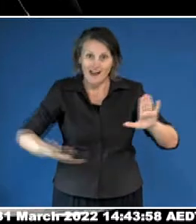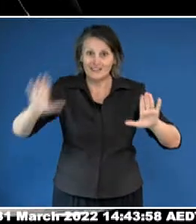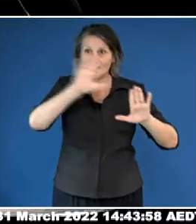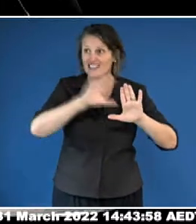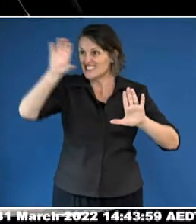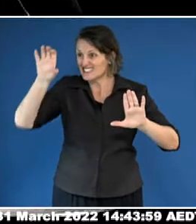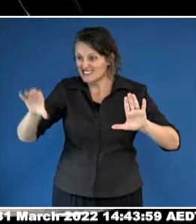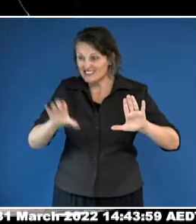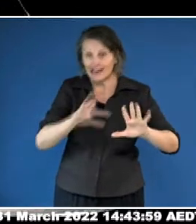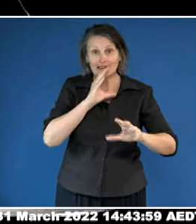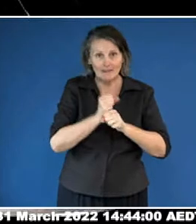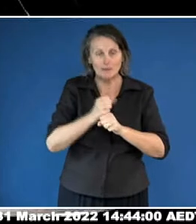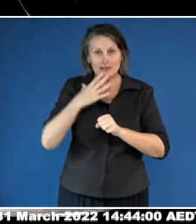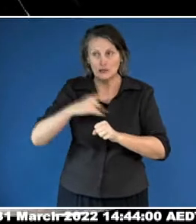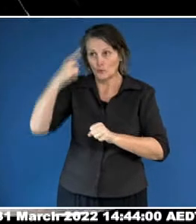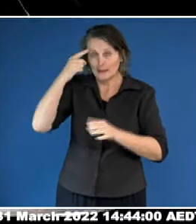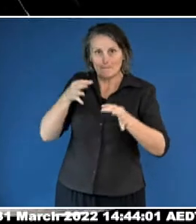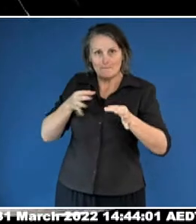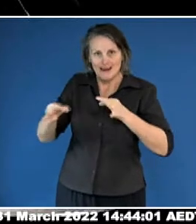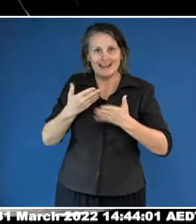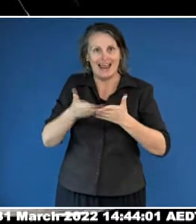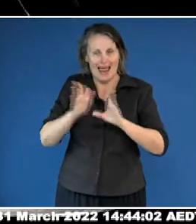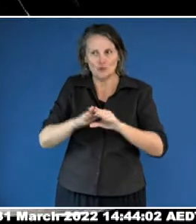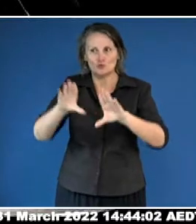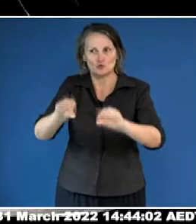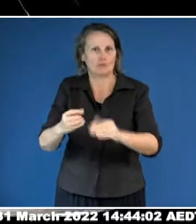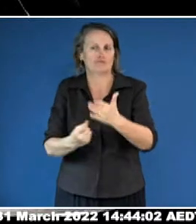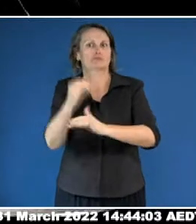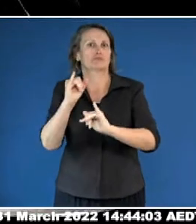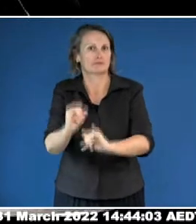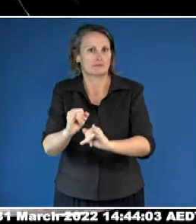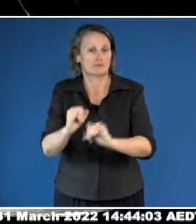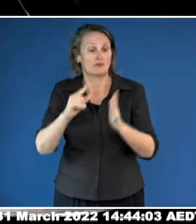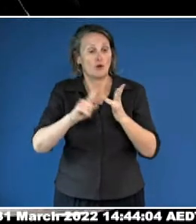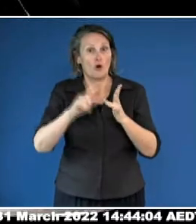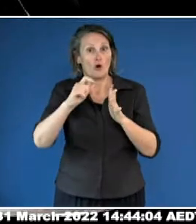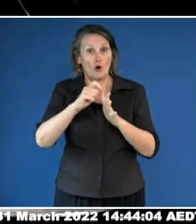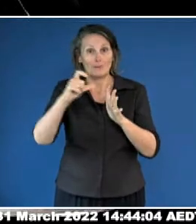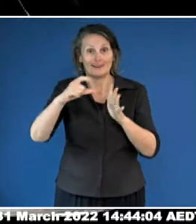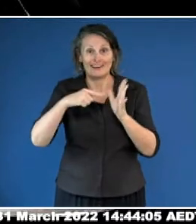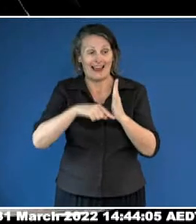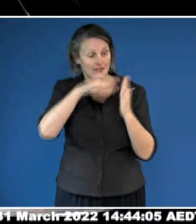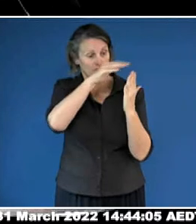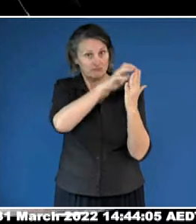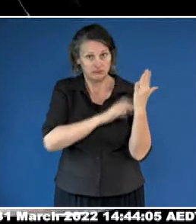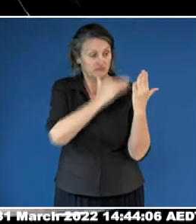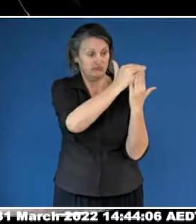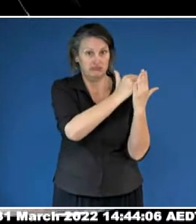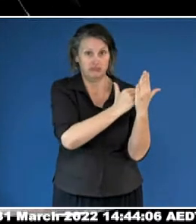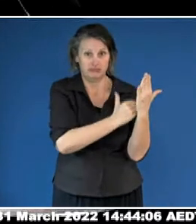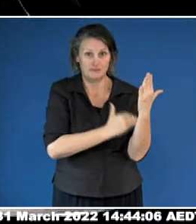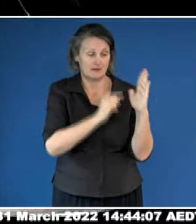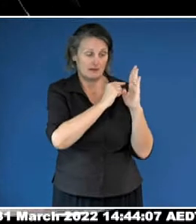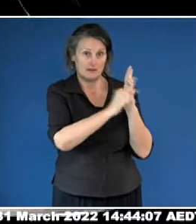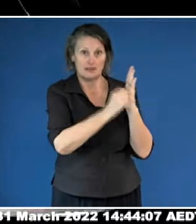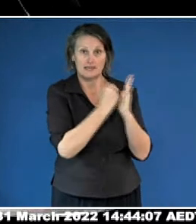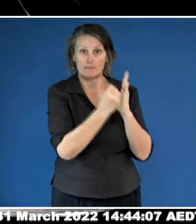established. OPCAT - it is clear from the text of OPCAT and Article 4.1 of the